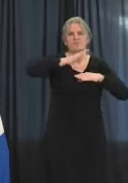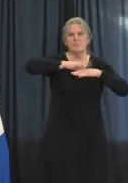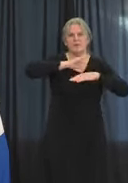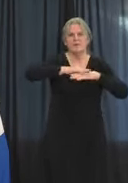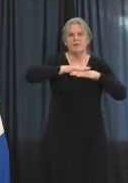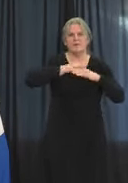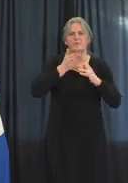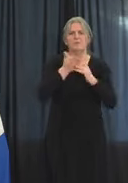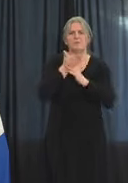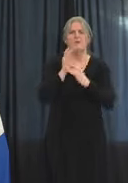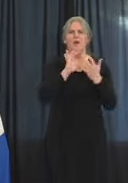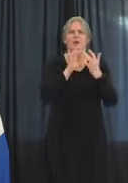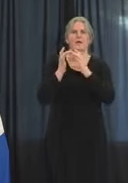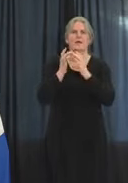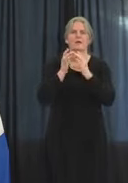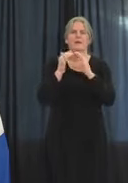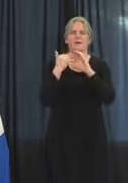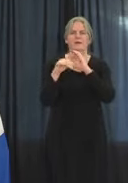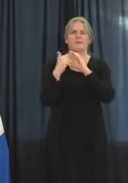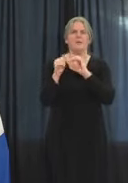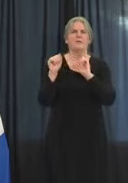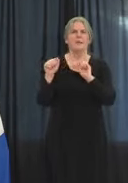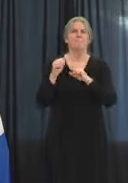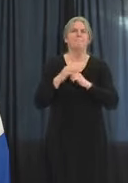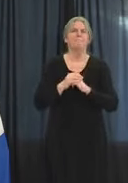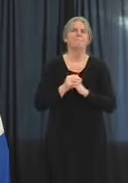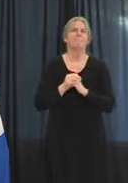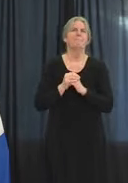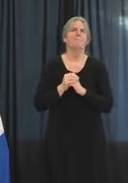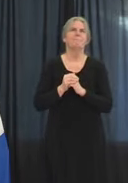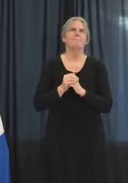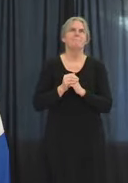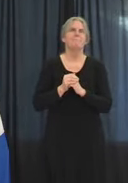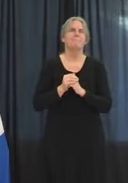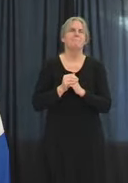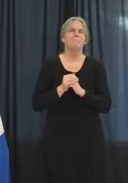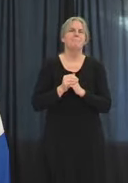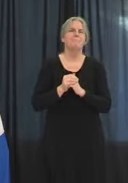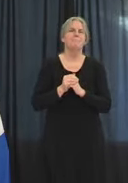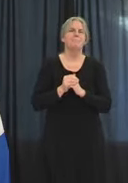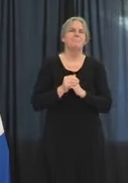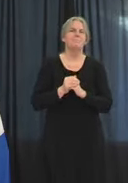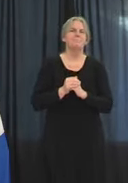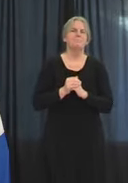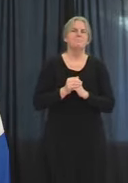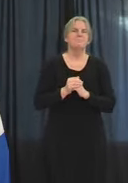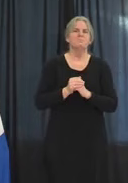through the COVID-19 info e-mail.